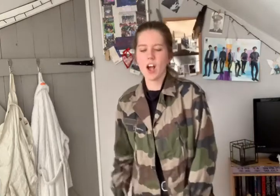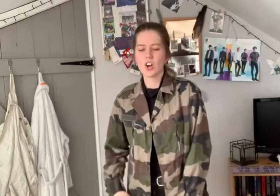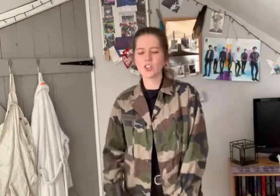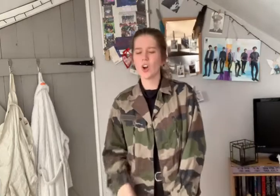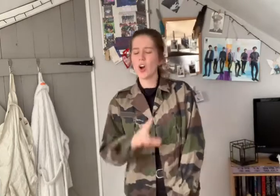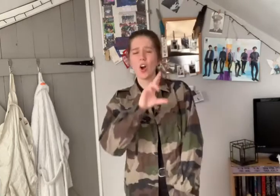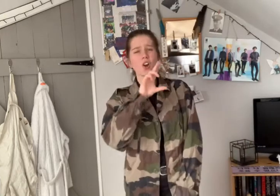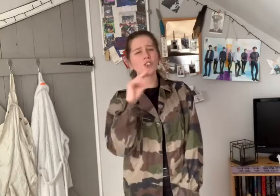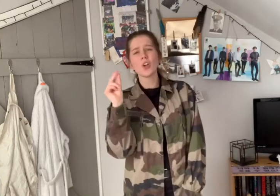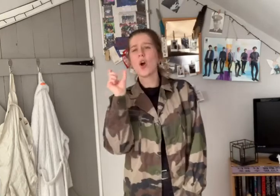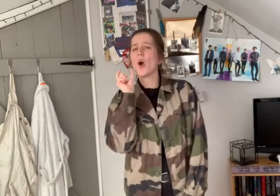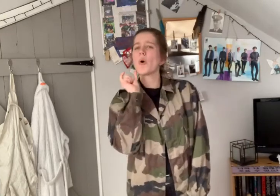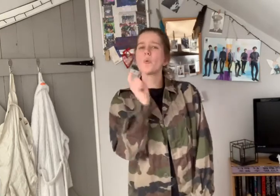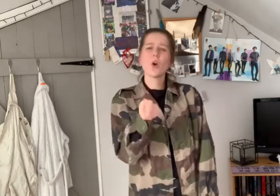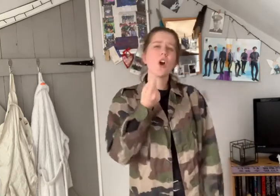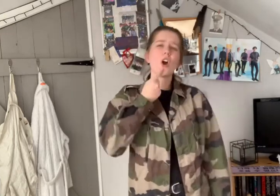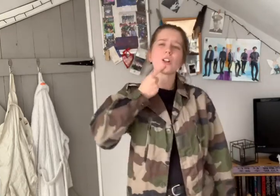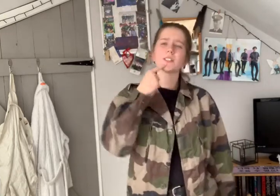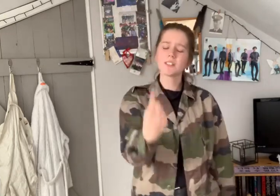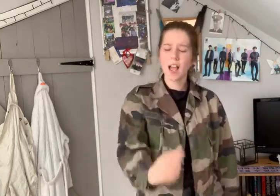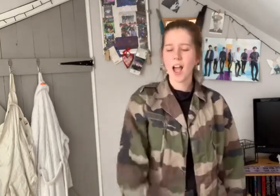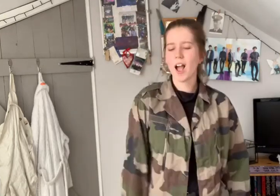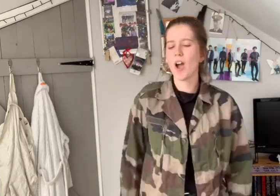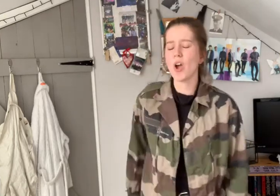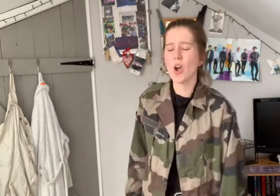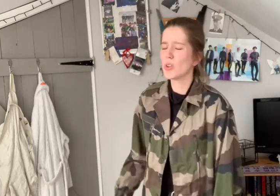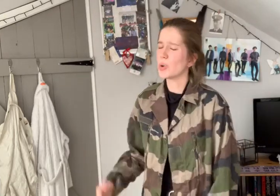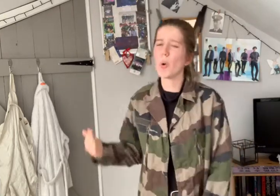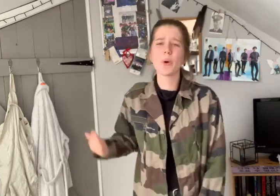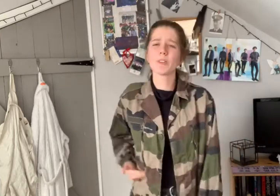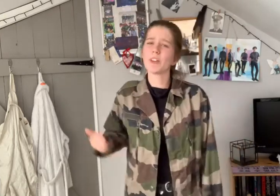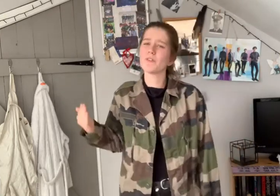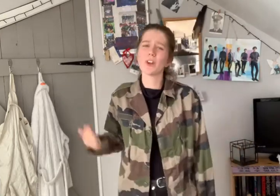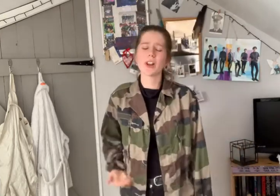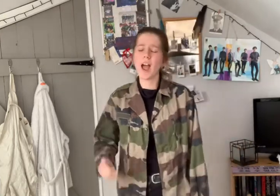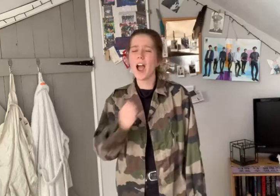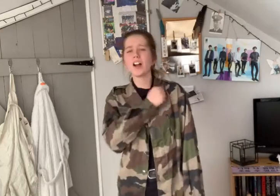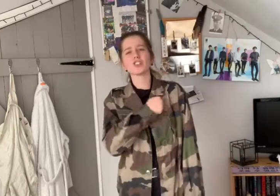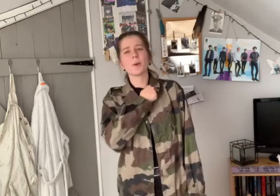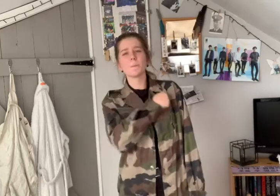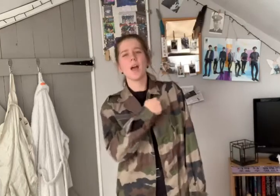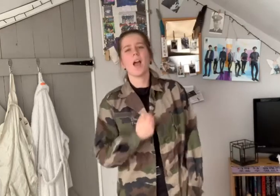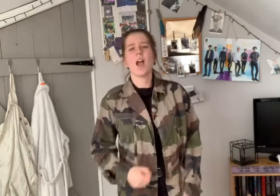Don't got no words to tell, Don't even apoligise